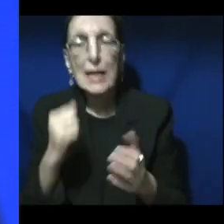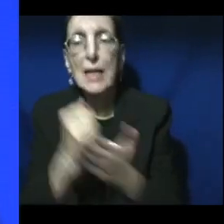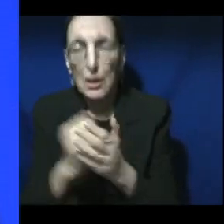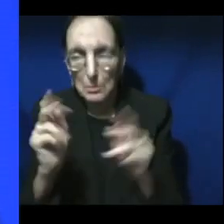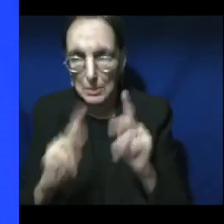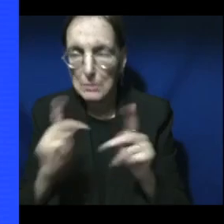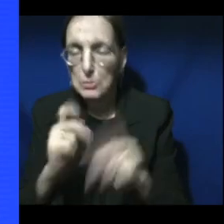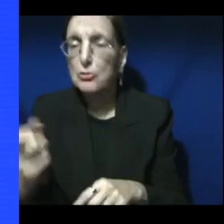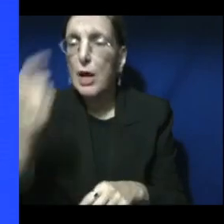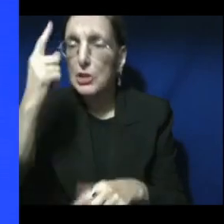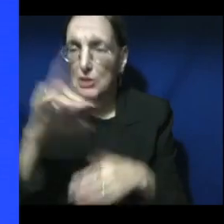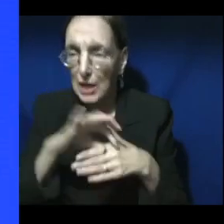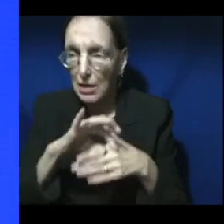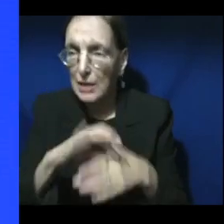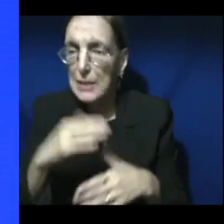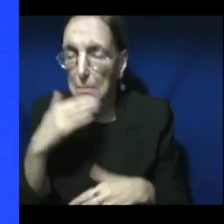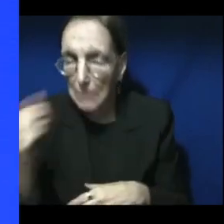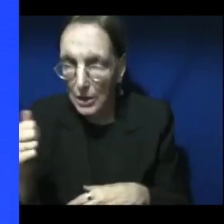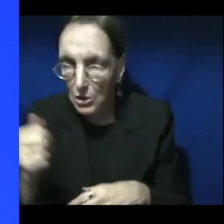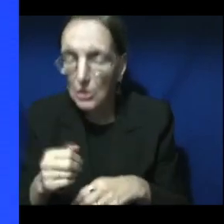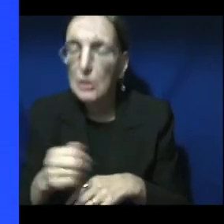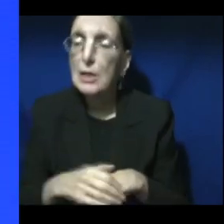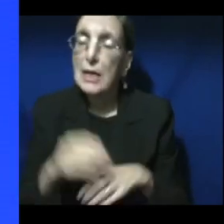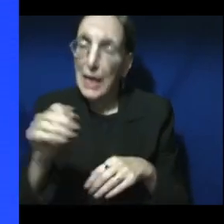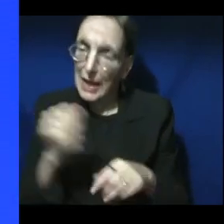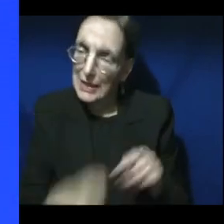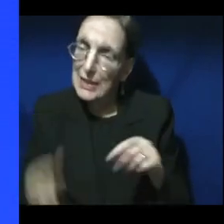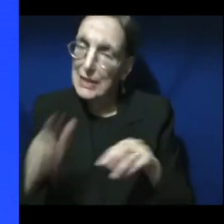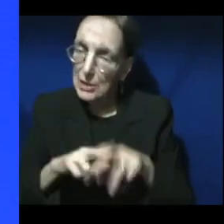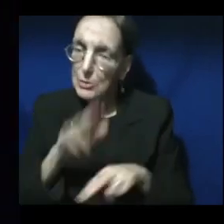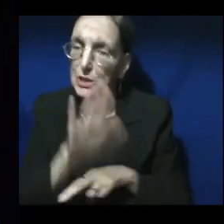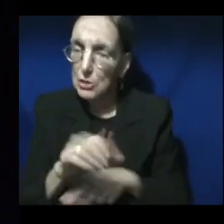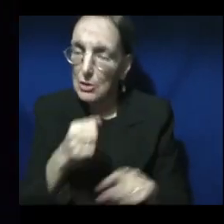move your hands, it can increase your impact even further. But thank you. Good question.